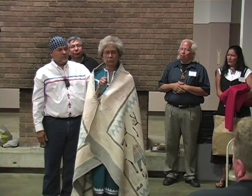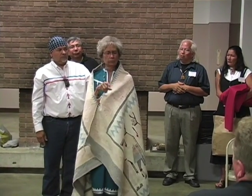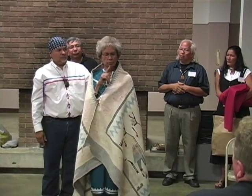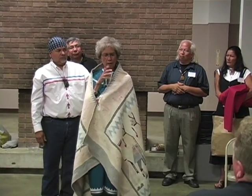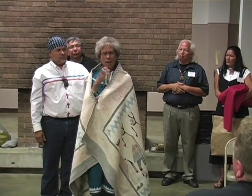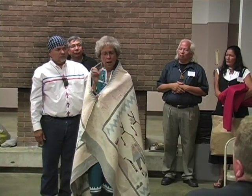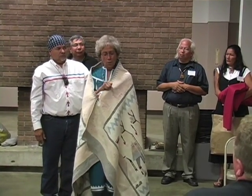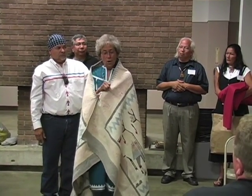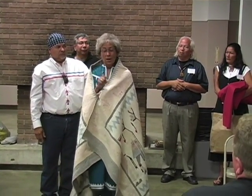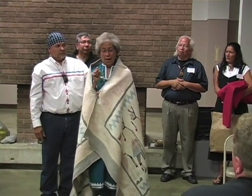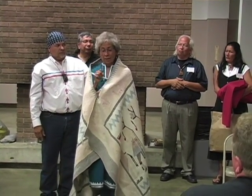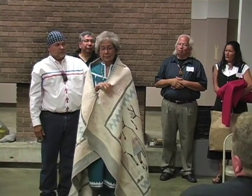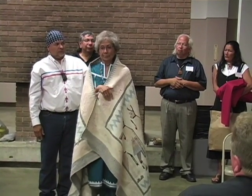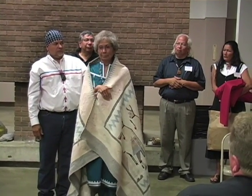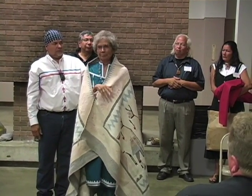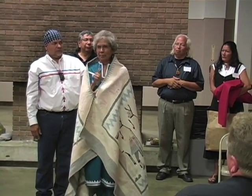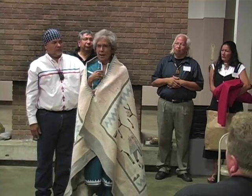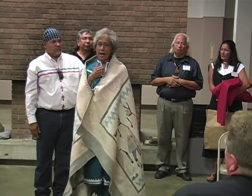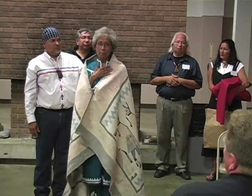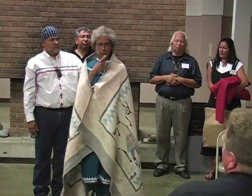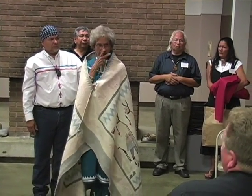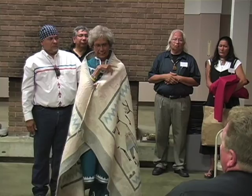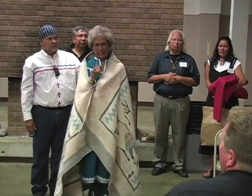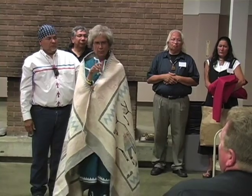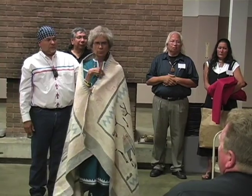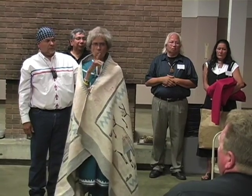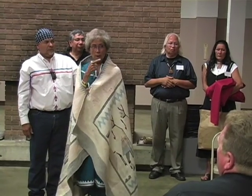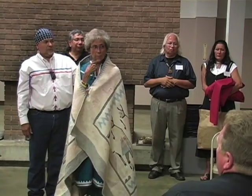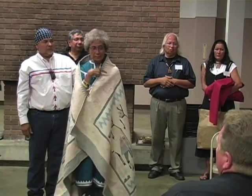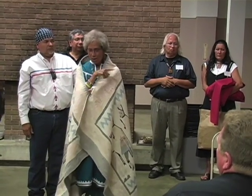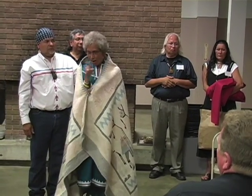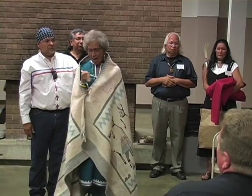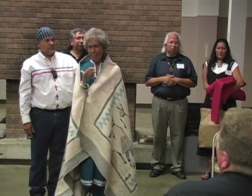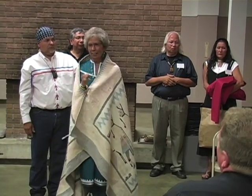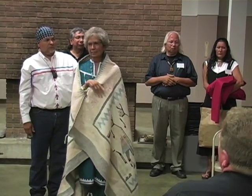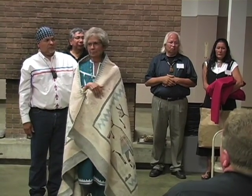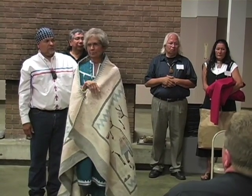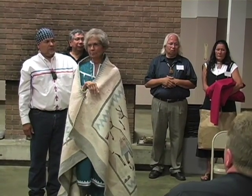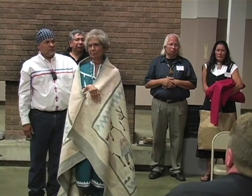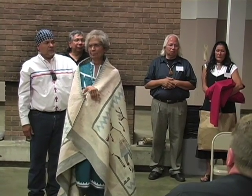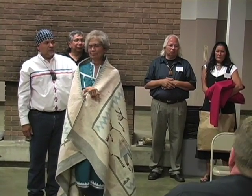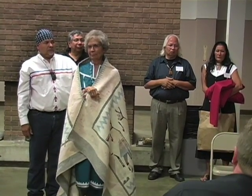It was my first time to hosting. It was a lot of work. I am glad to see and will miss all of you.